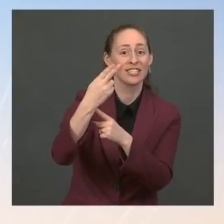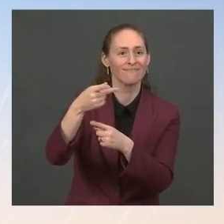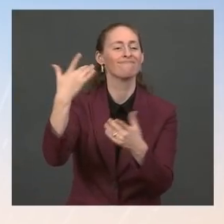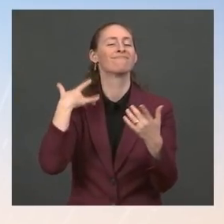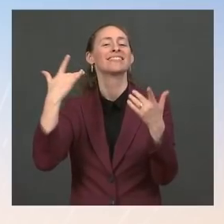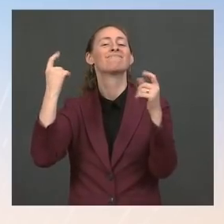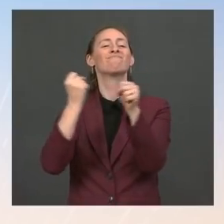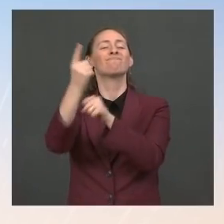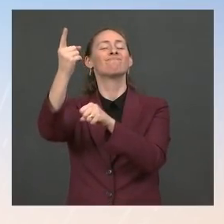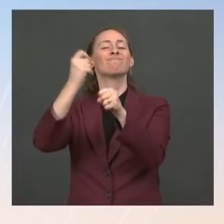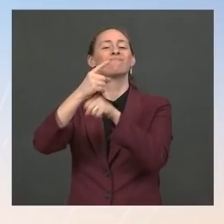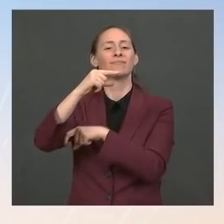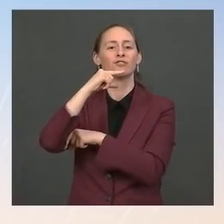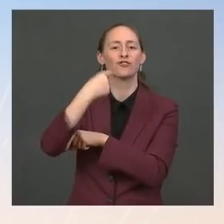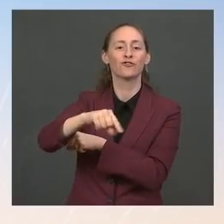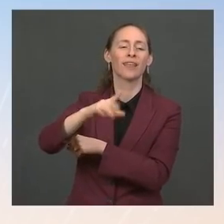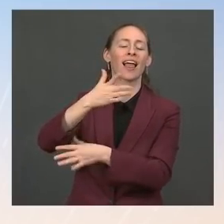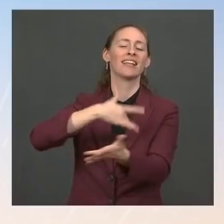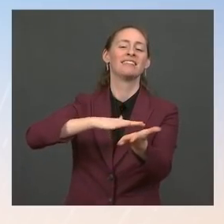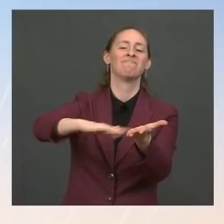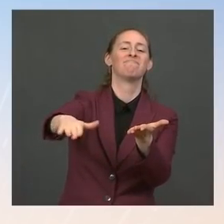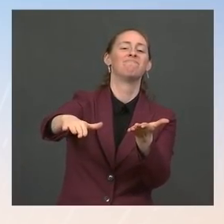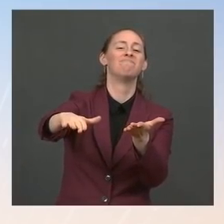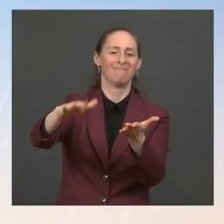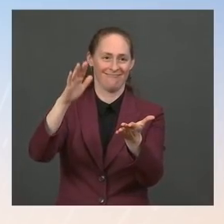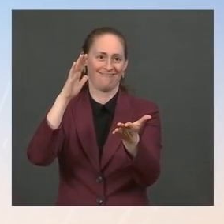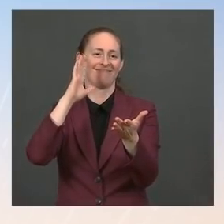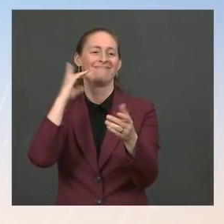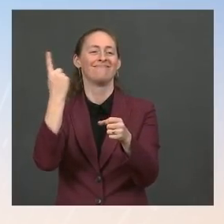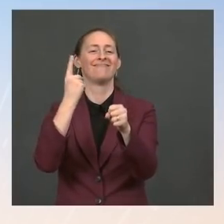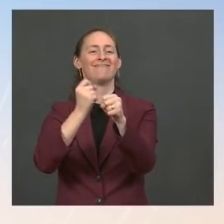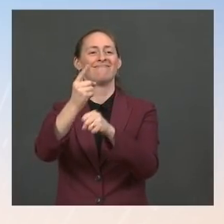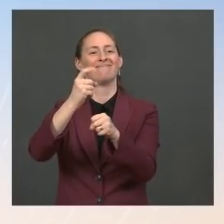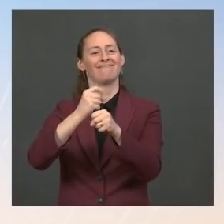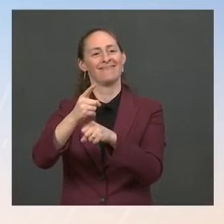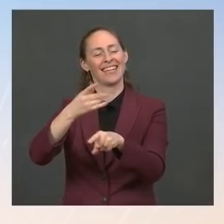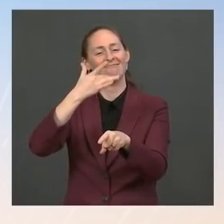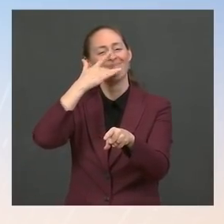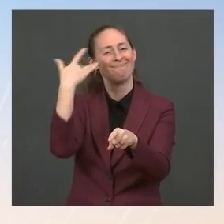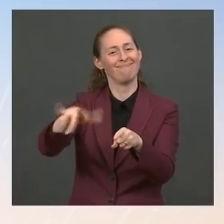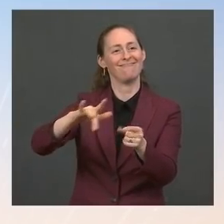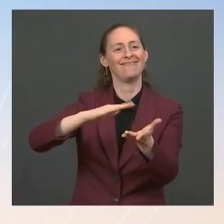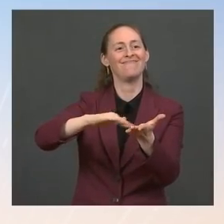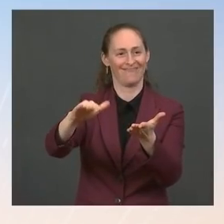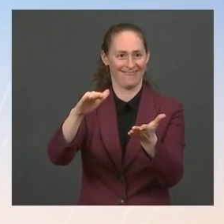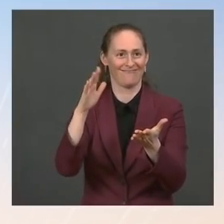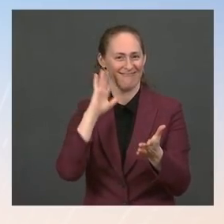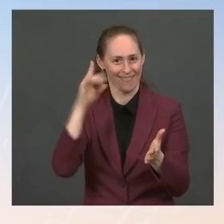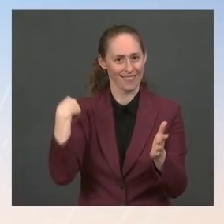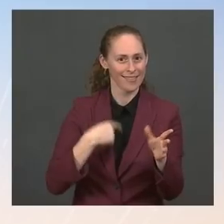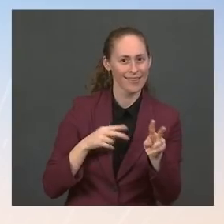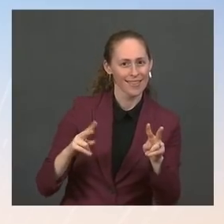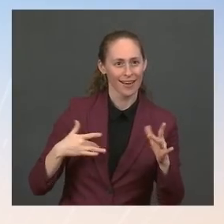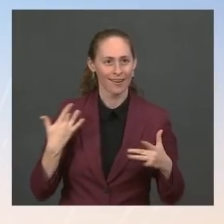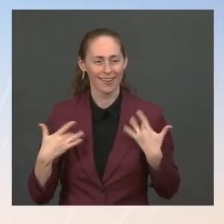of the National Thanksgiving Turkey presentation. We're all very excited to meet the soon-to-be-famous turkey and its alternate.